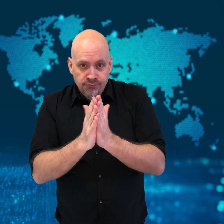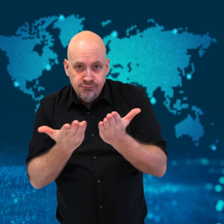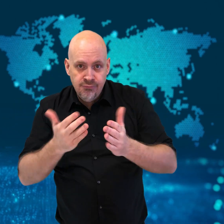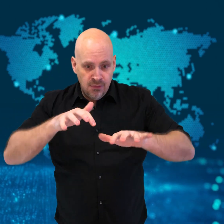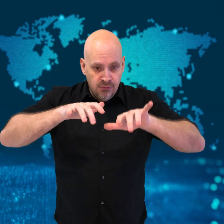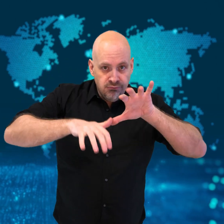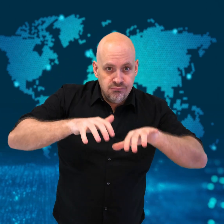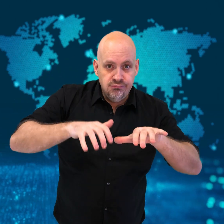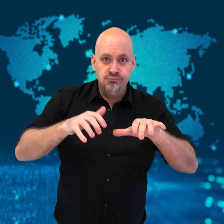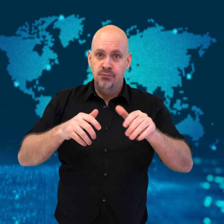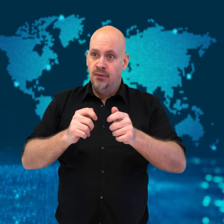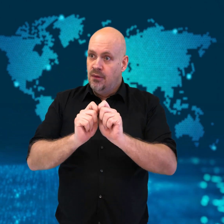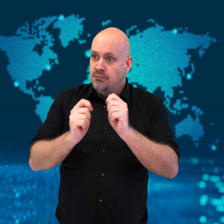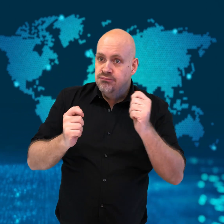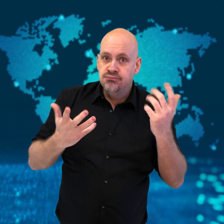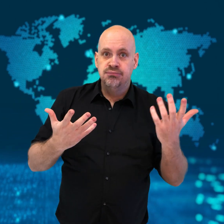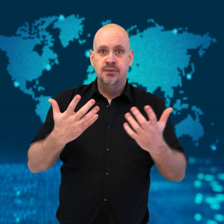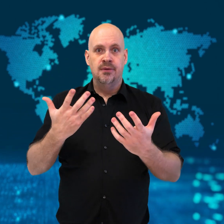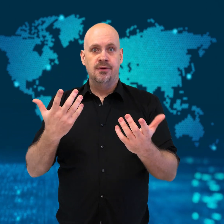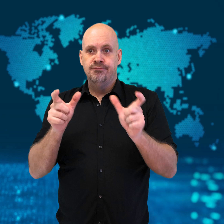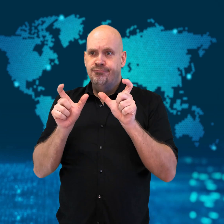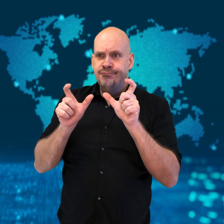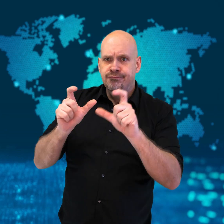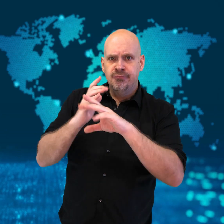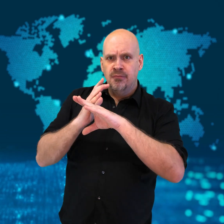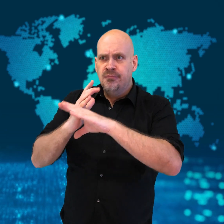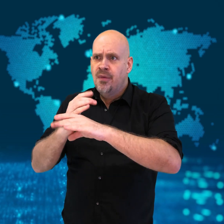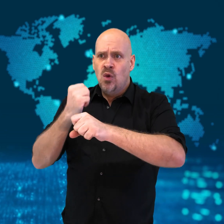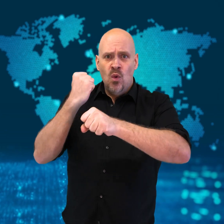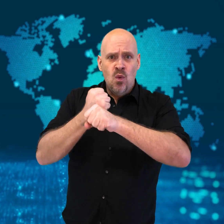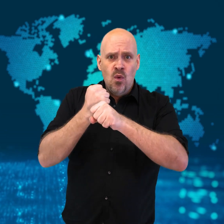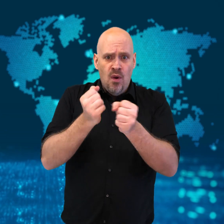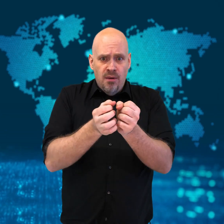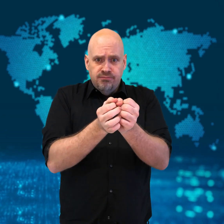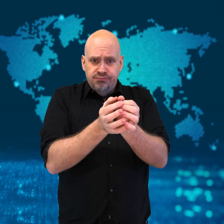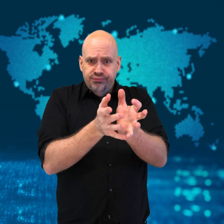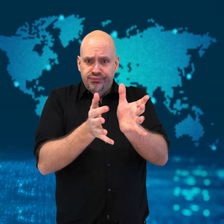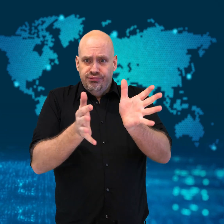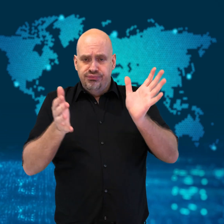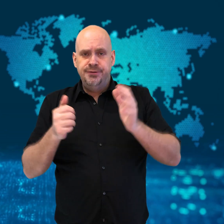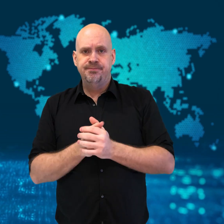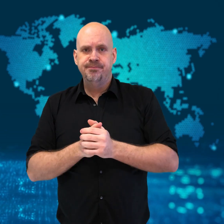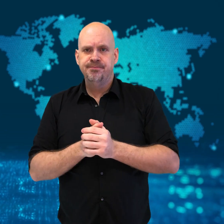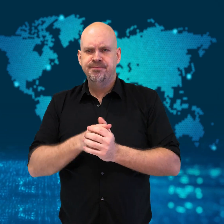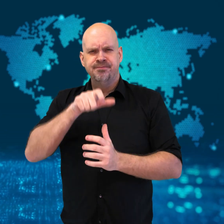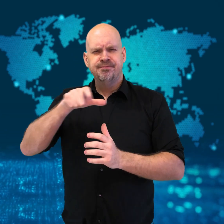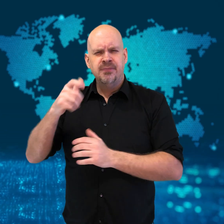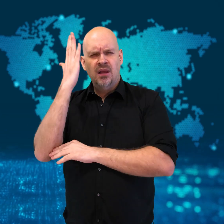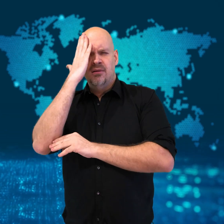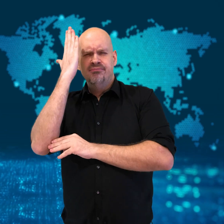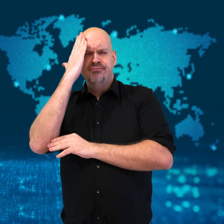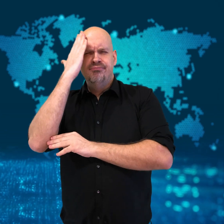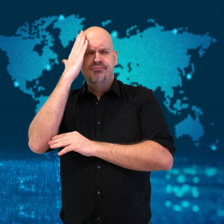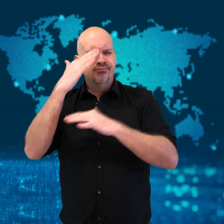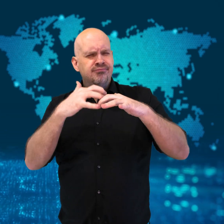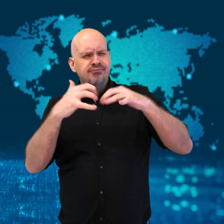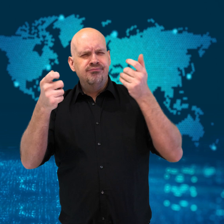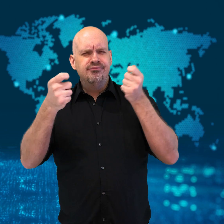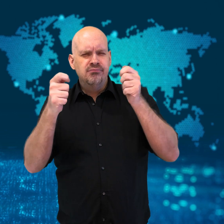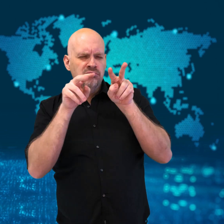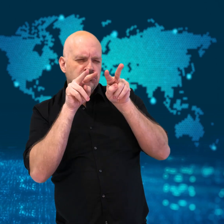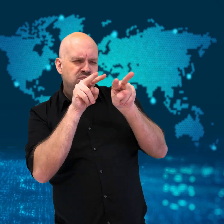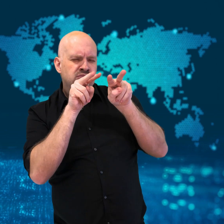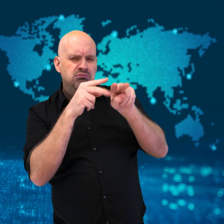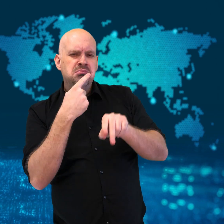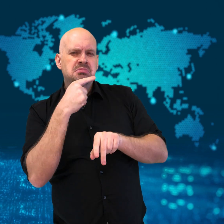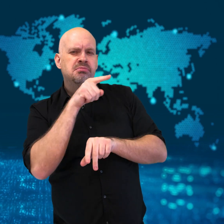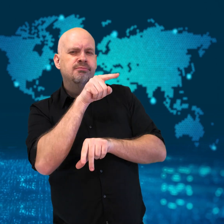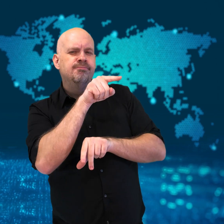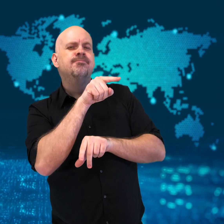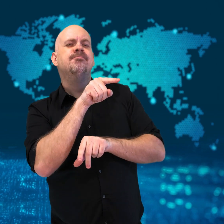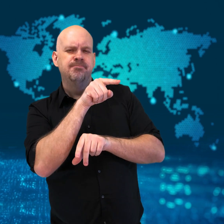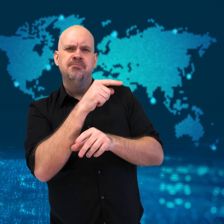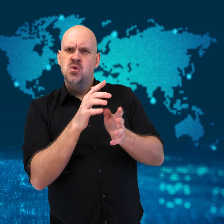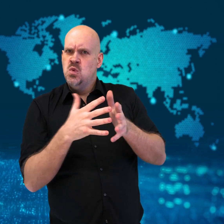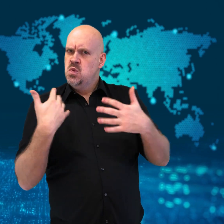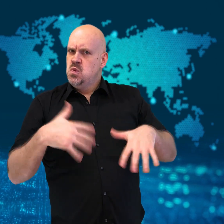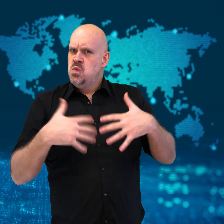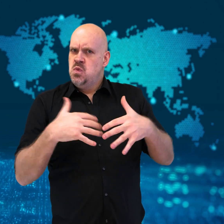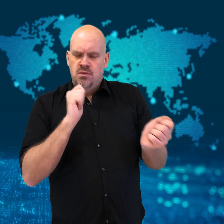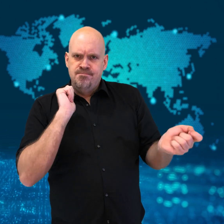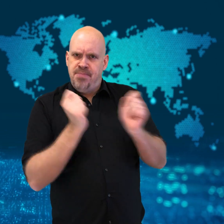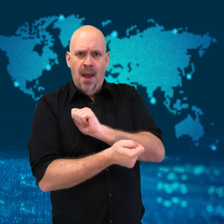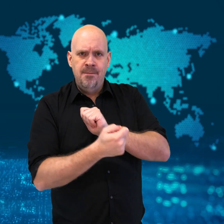Political experts say this is a huge reform to Cuba’s communist system.